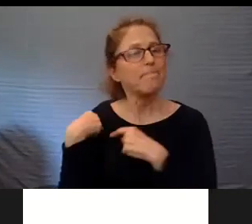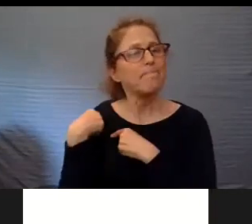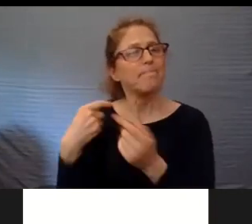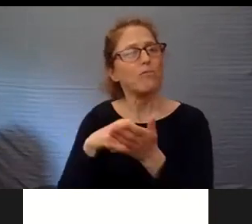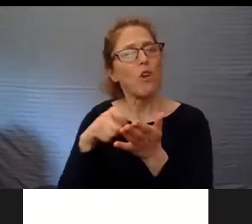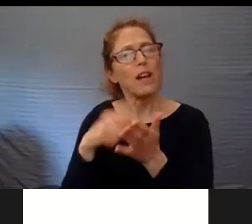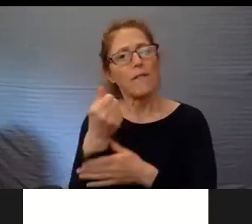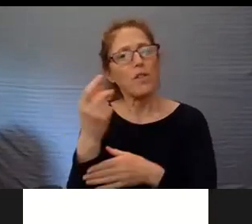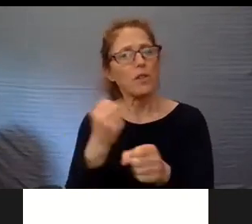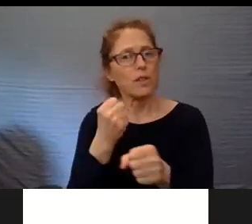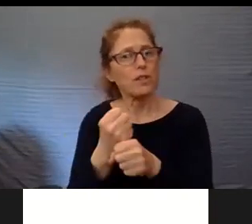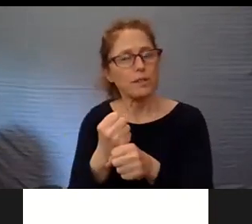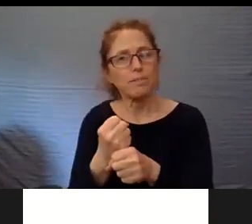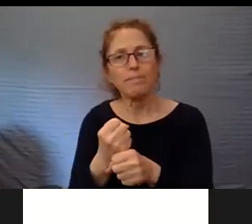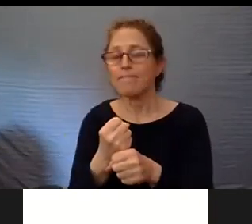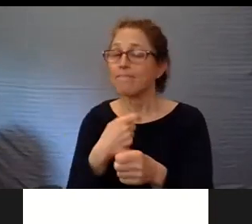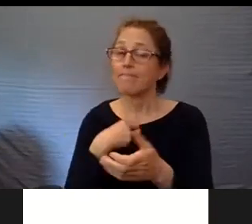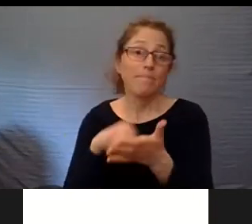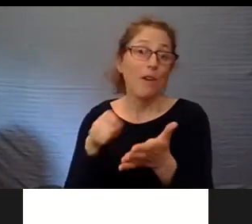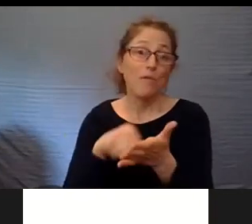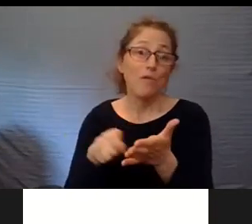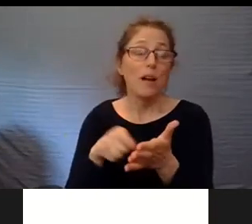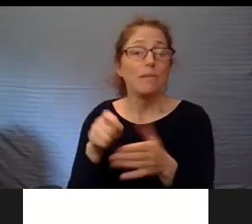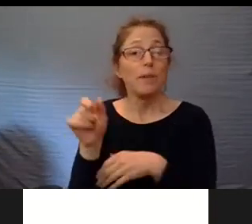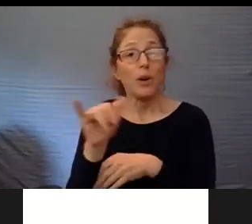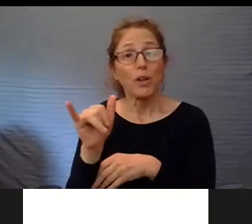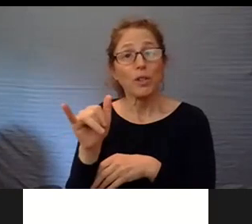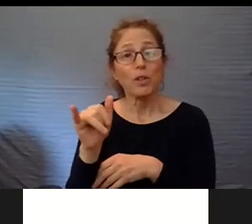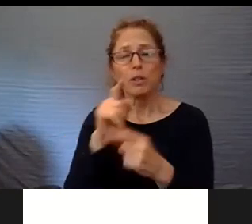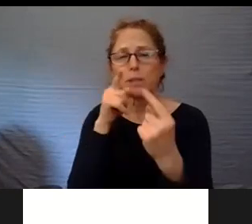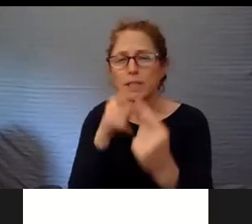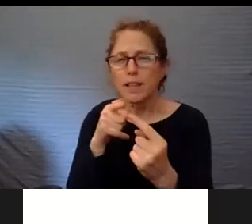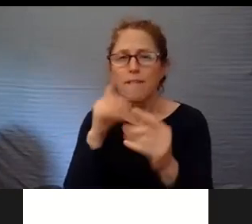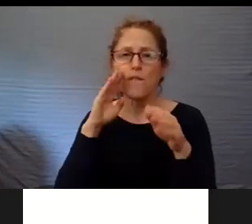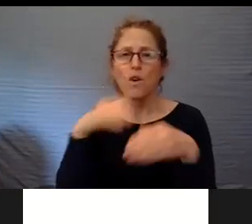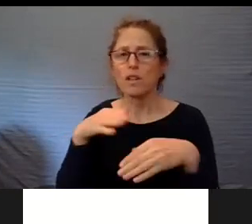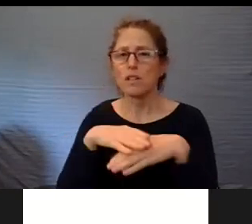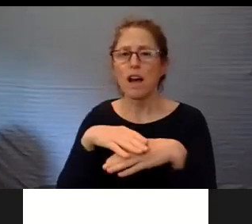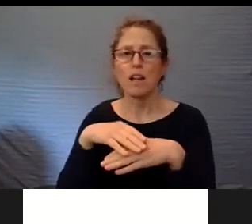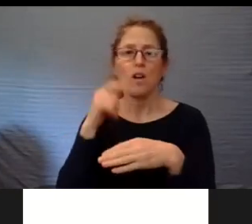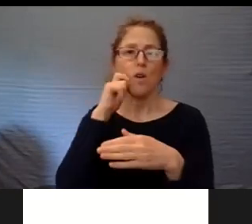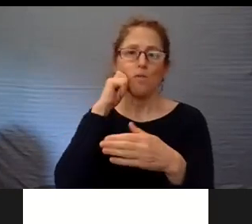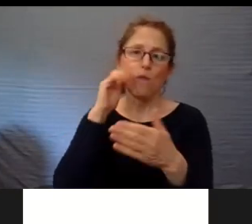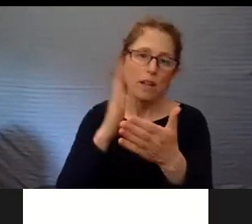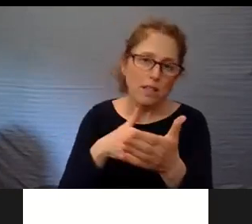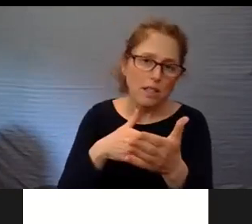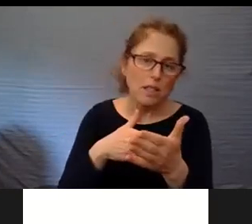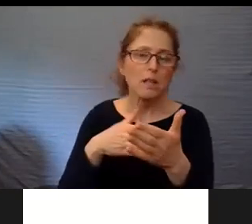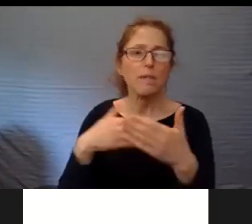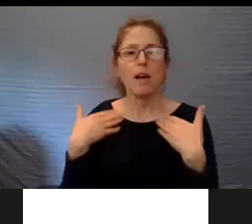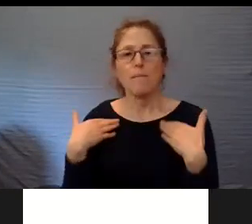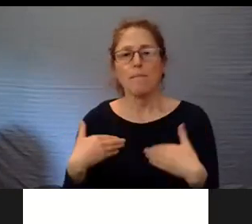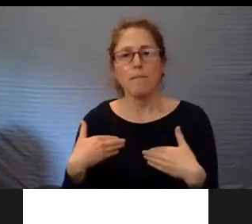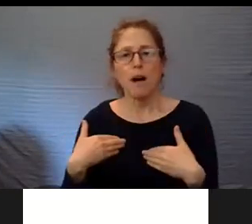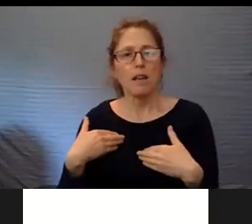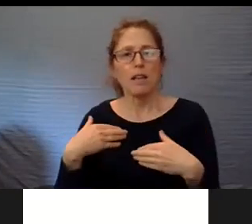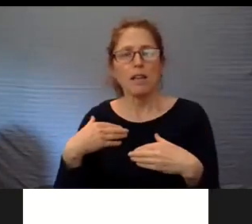Yep, just -- I write, but I also specifically focus on racism, ableism,